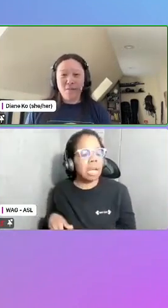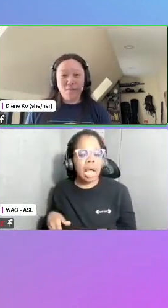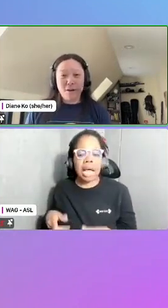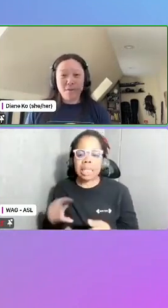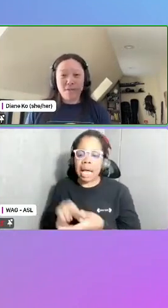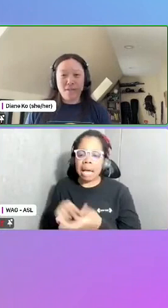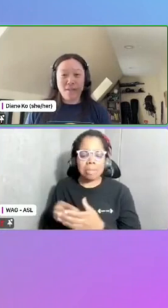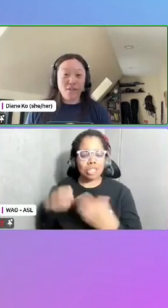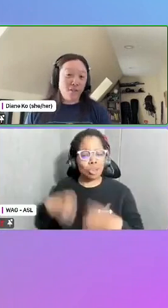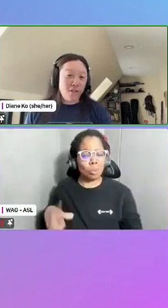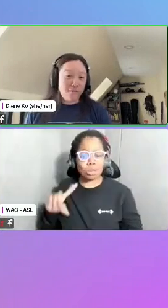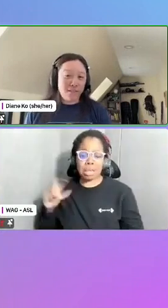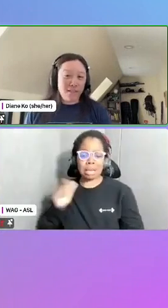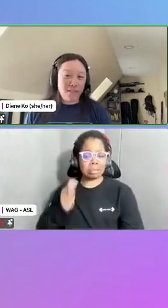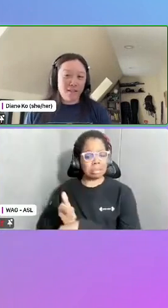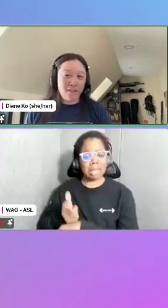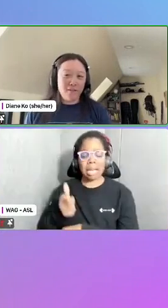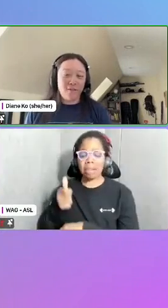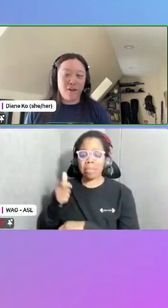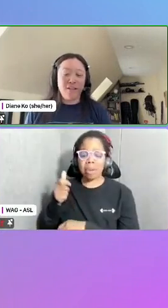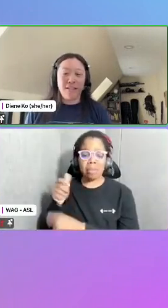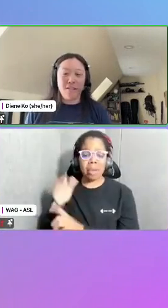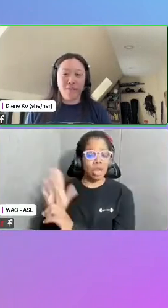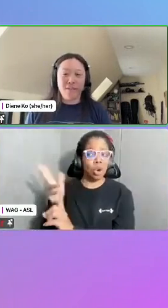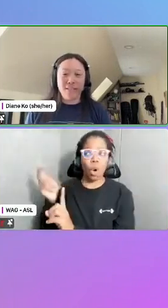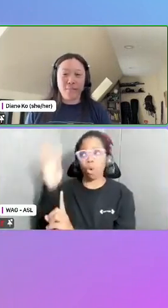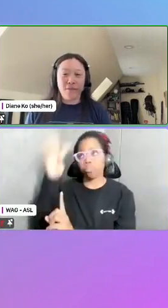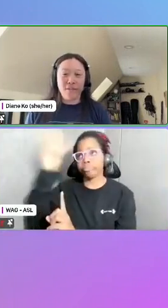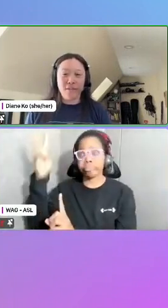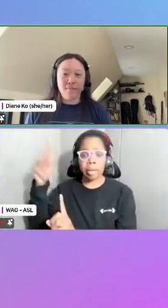page. We have been talking about very specific component